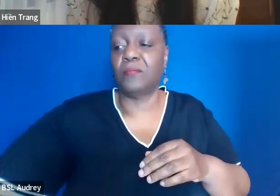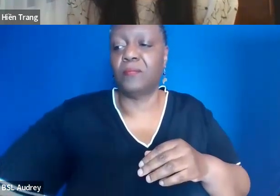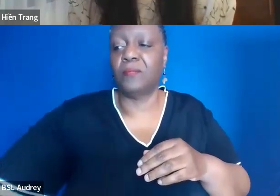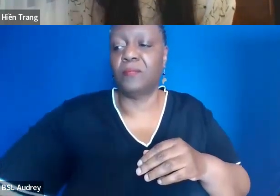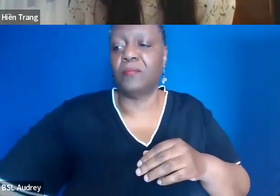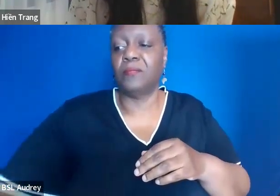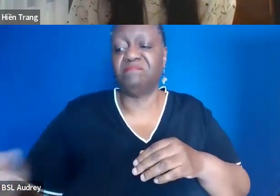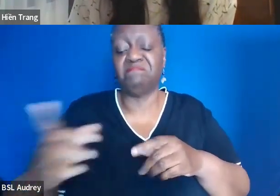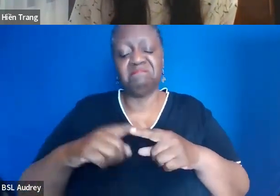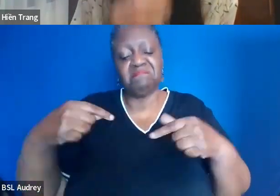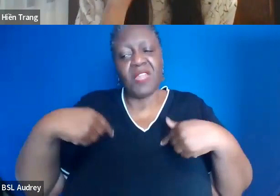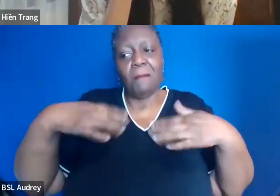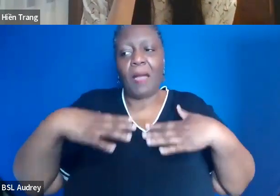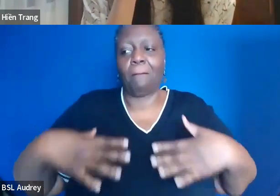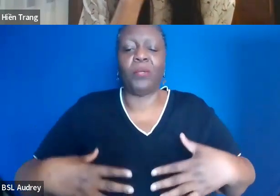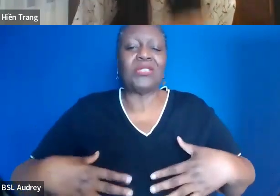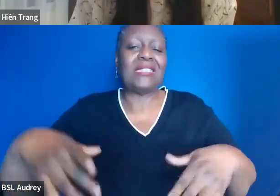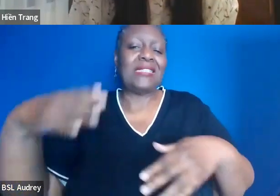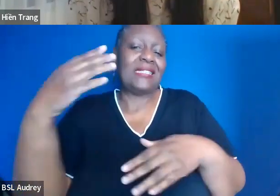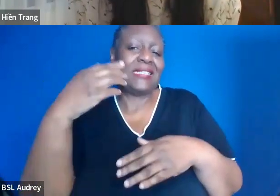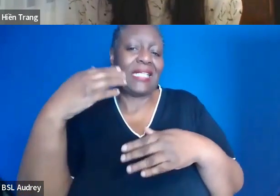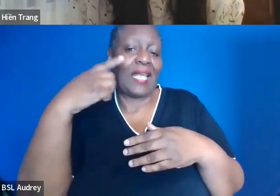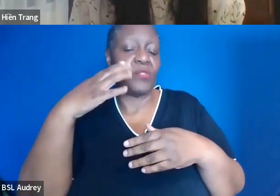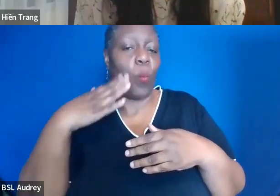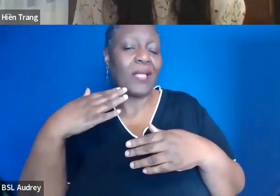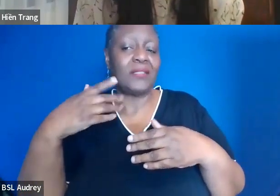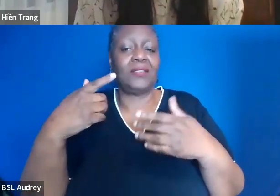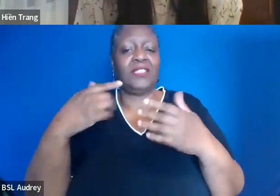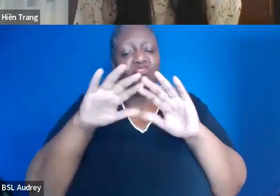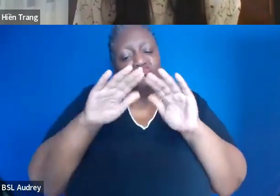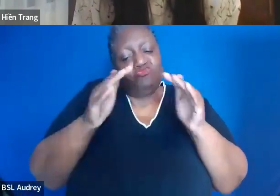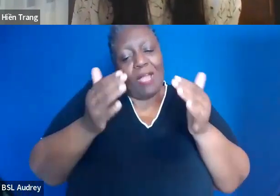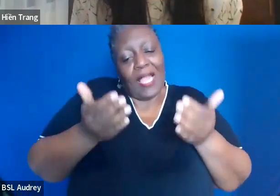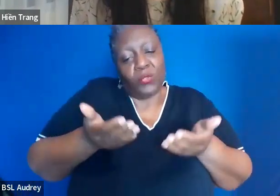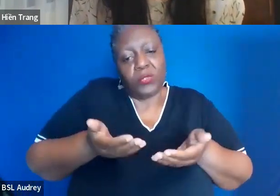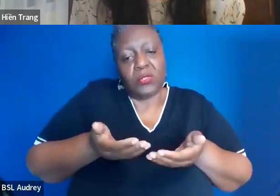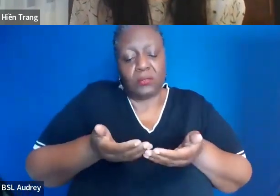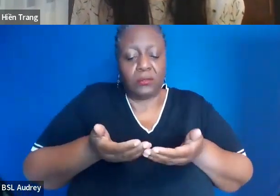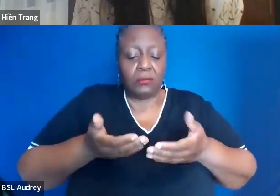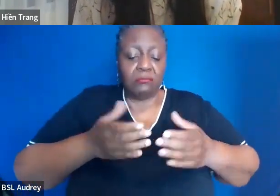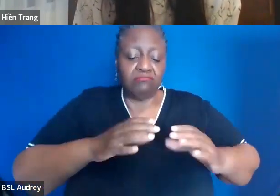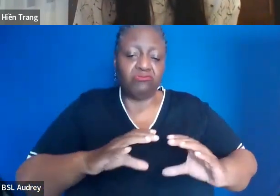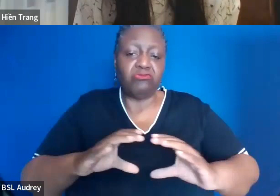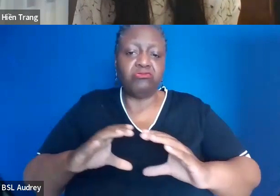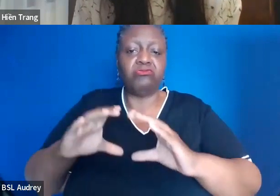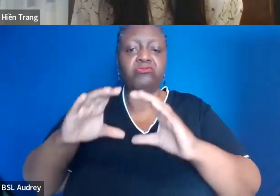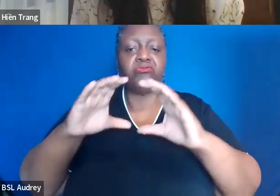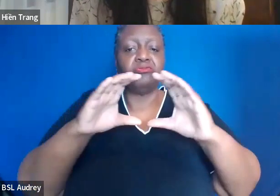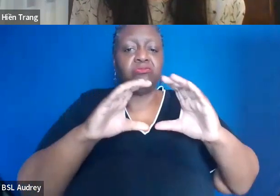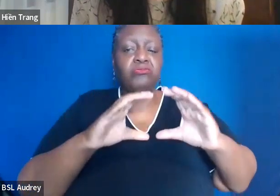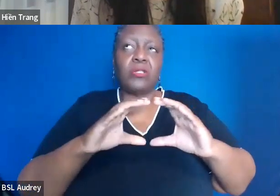My body is both white and round Rising, then sinking in these mountain waters